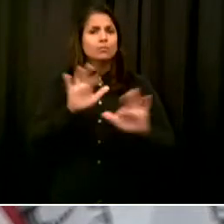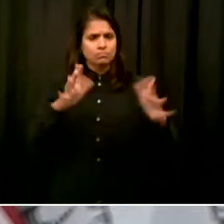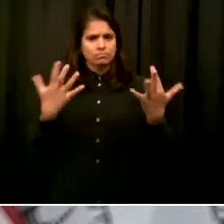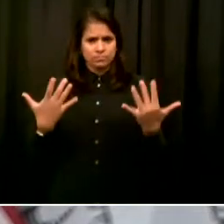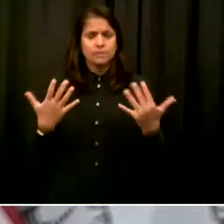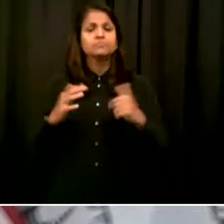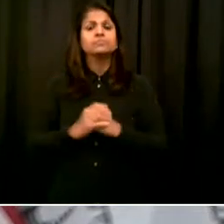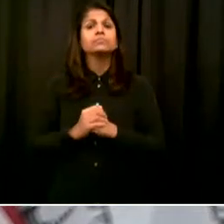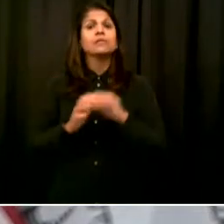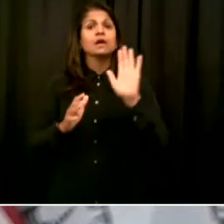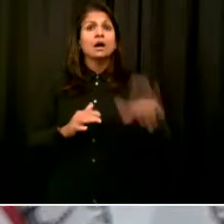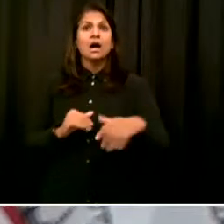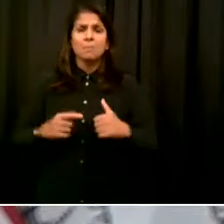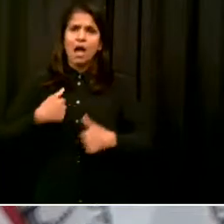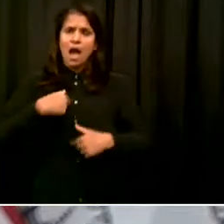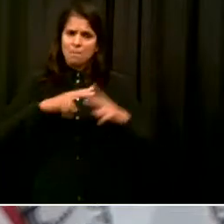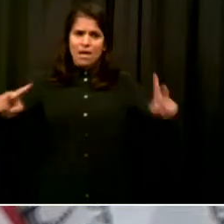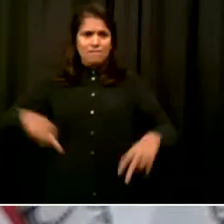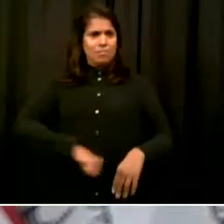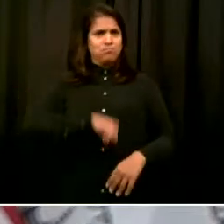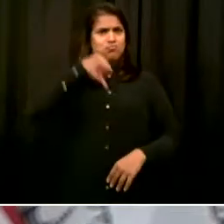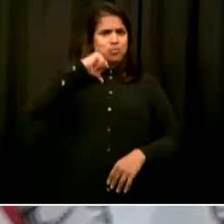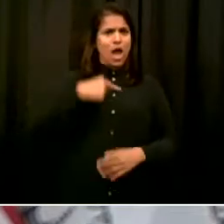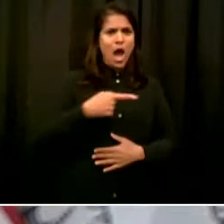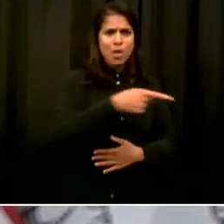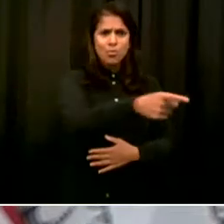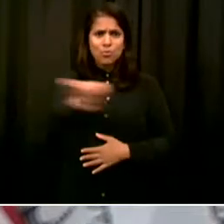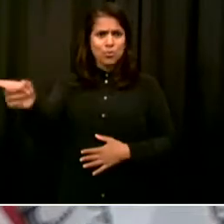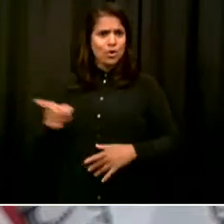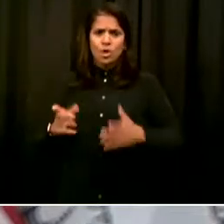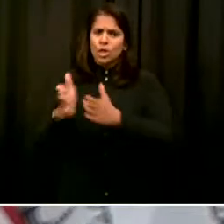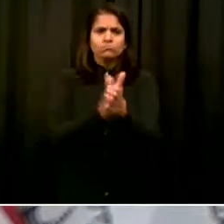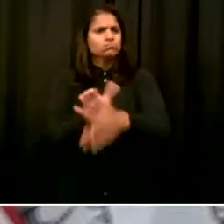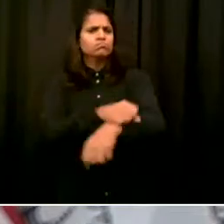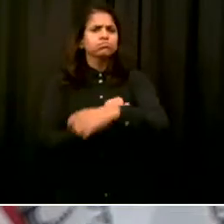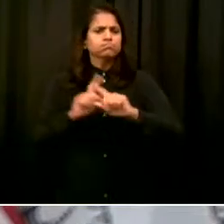AND PARTICIPATED. THIS IS PART OF A PATTERNRN.